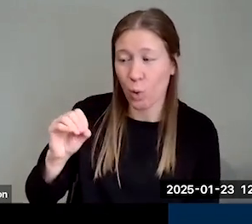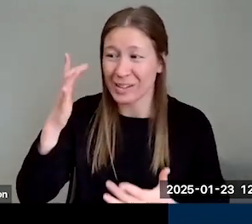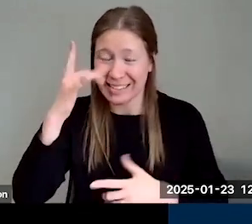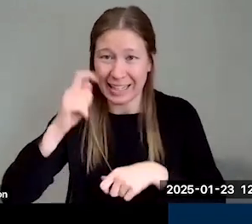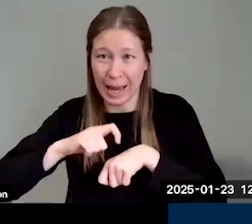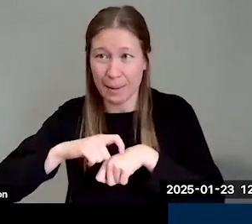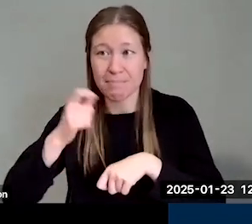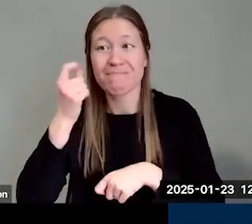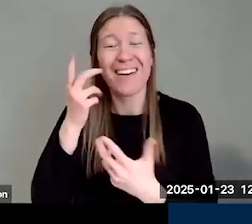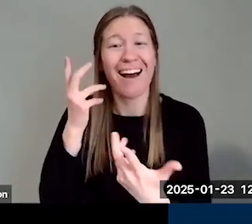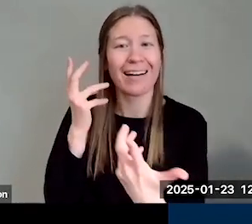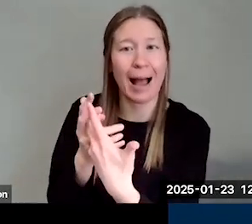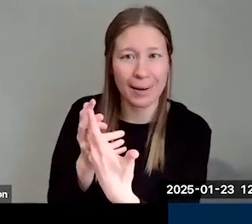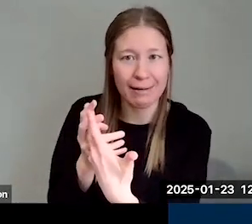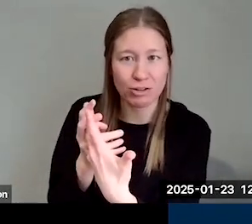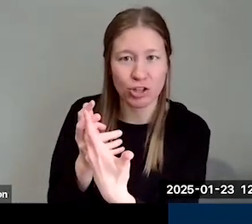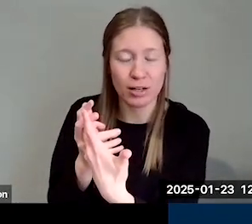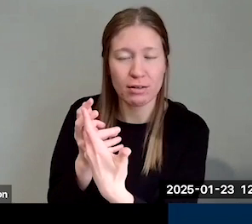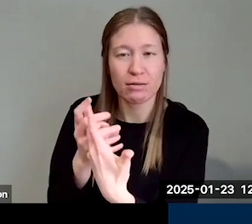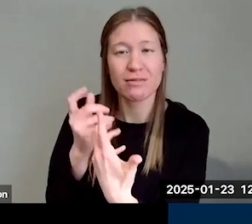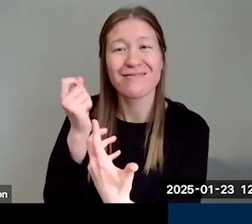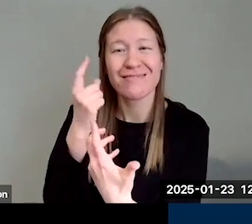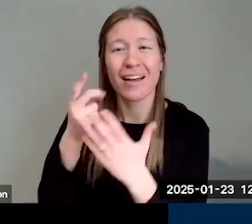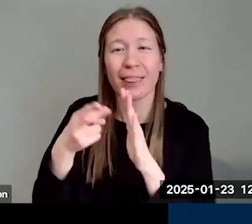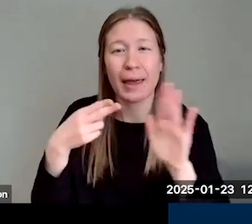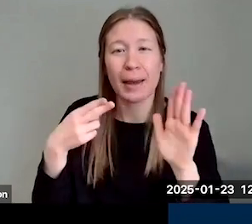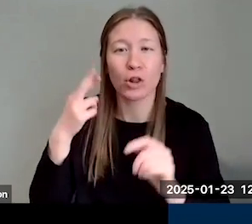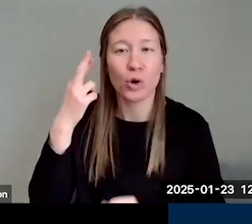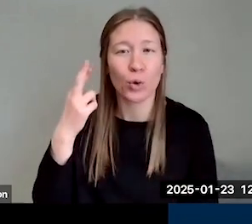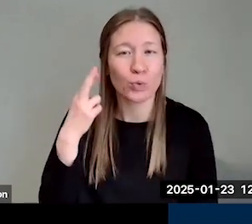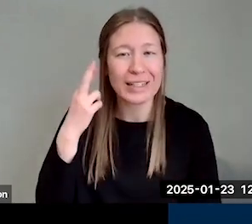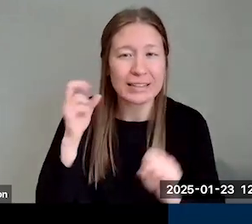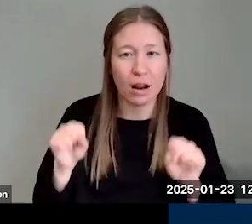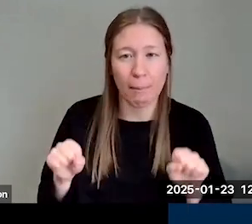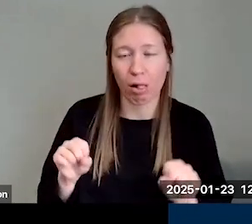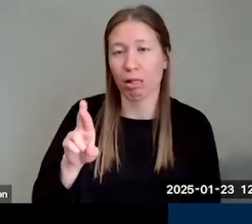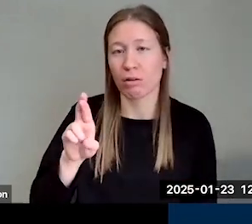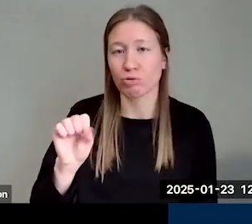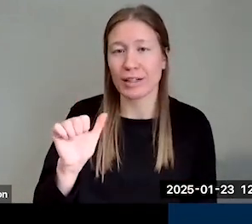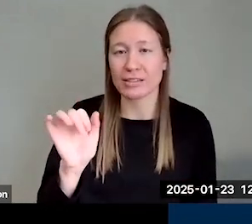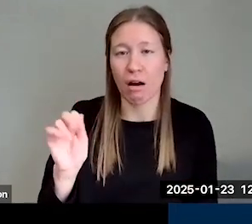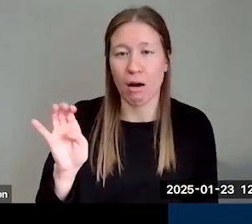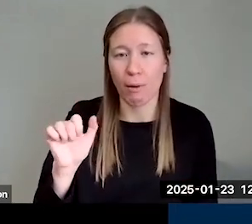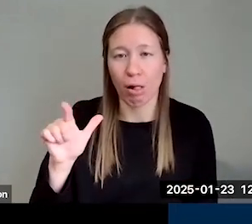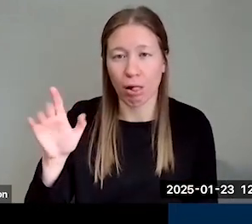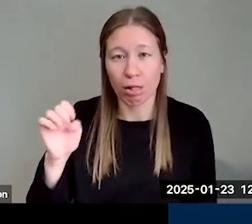and are called reasonable because not only does it need to be reasonable for the employer to provide,